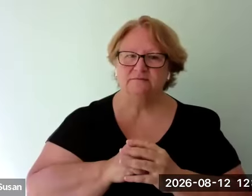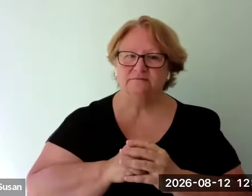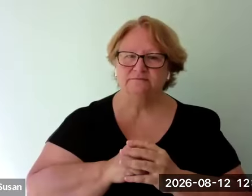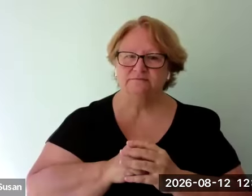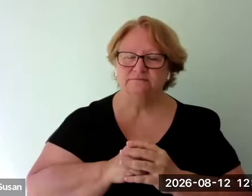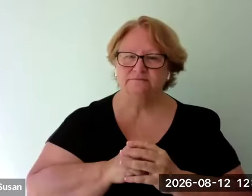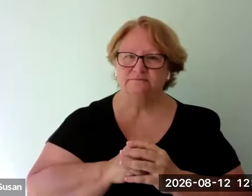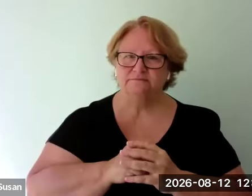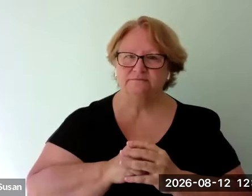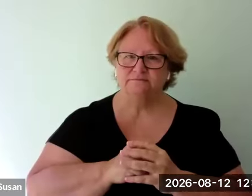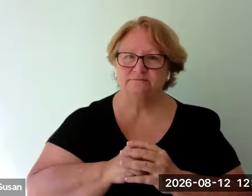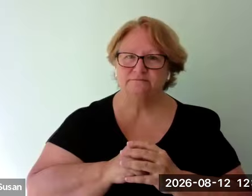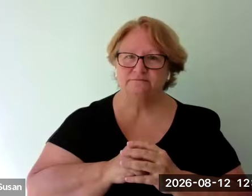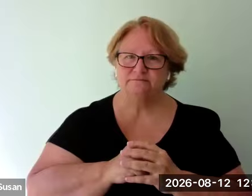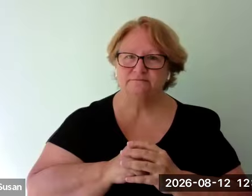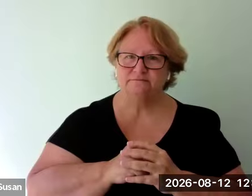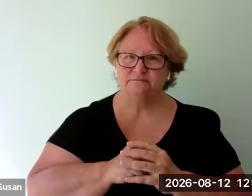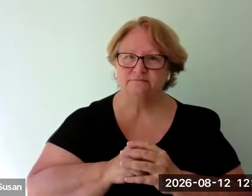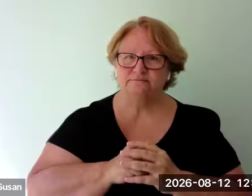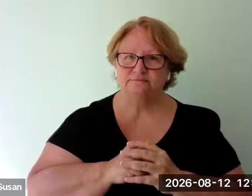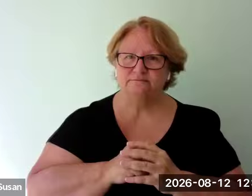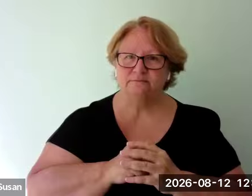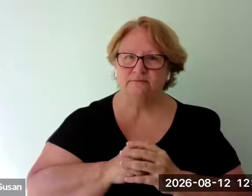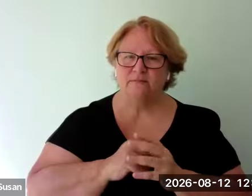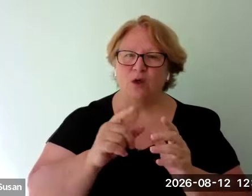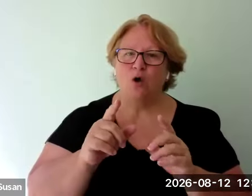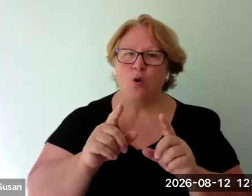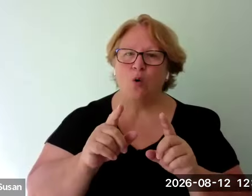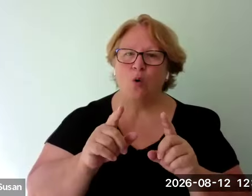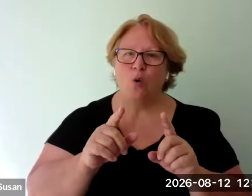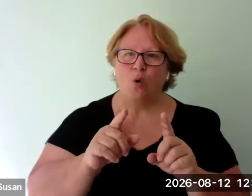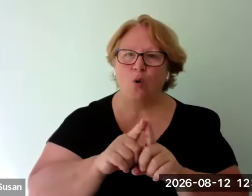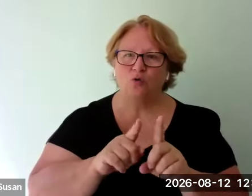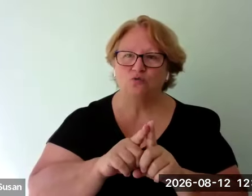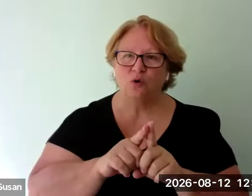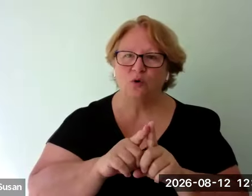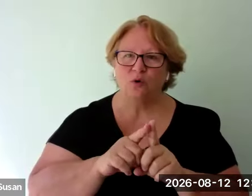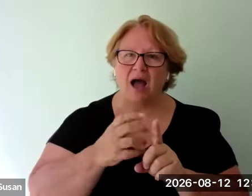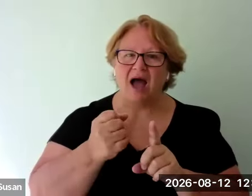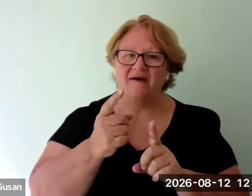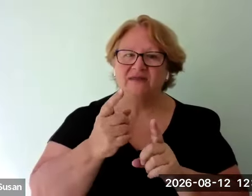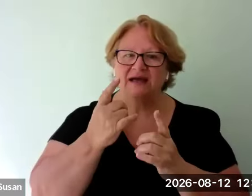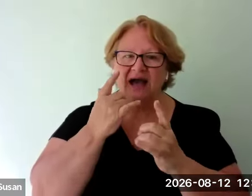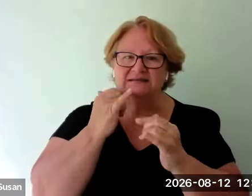please have a review over those before you submit your application. And